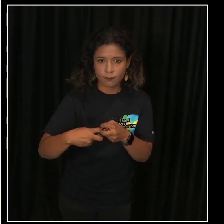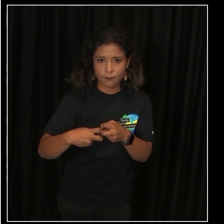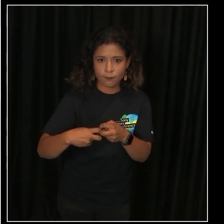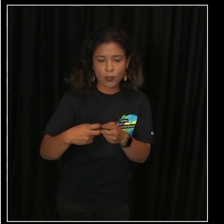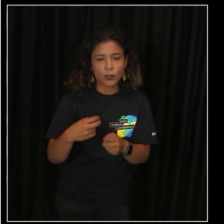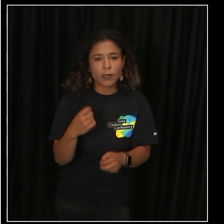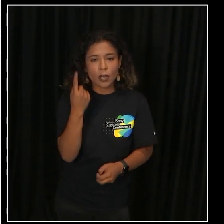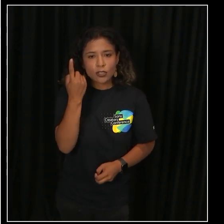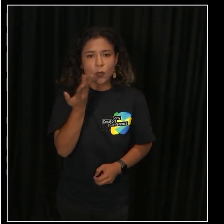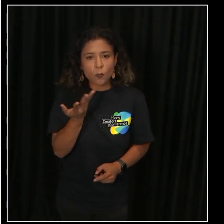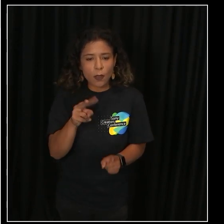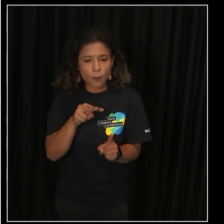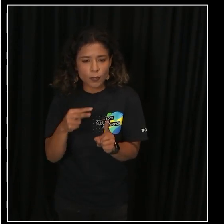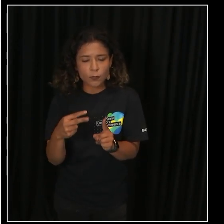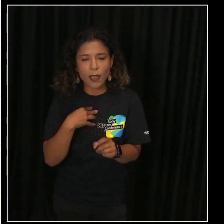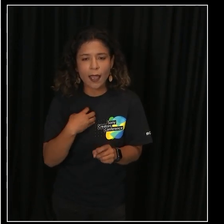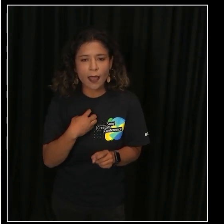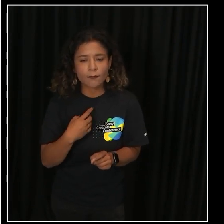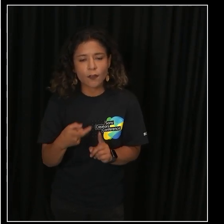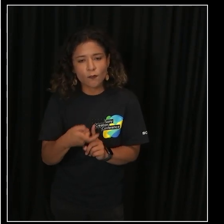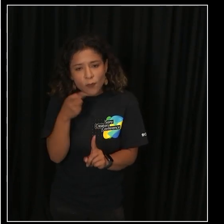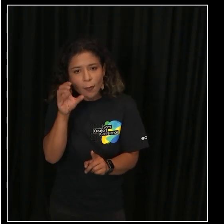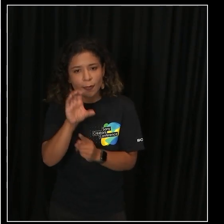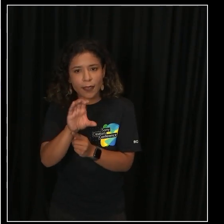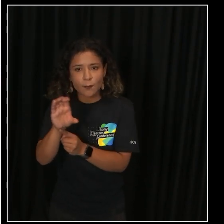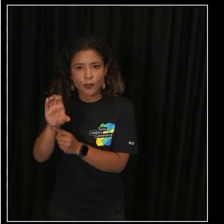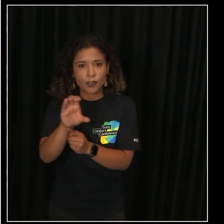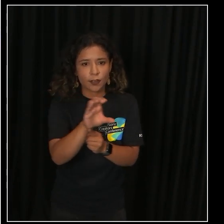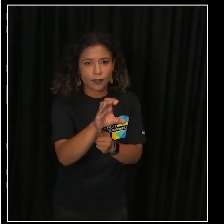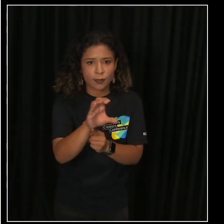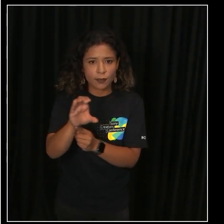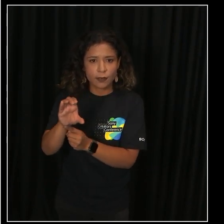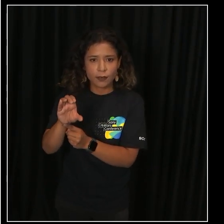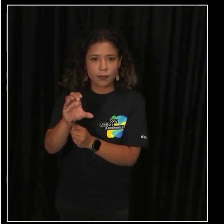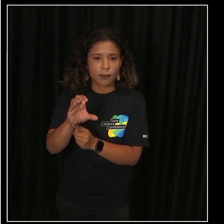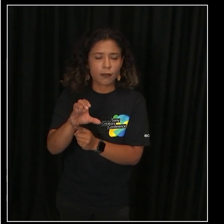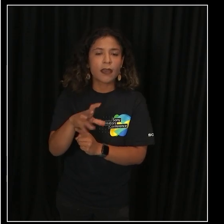so it can do a complete face generation. And both of these together really push those results further